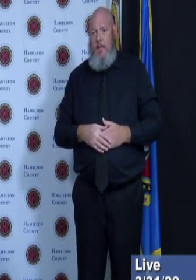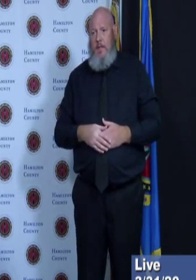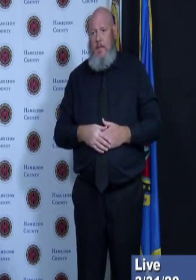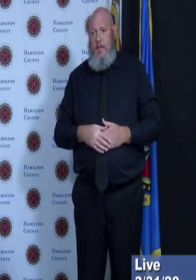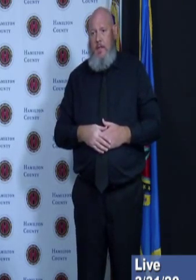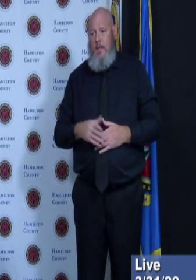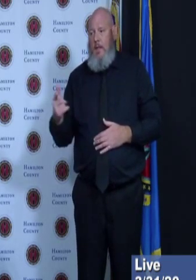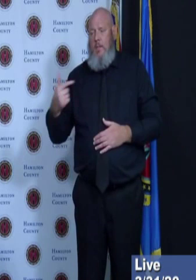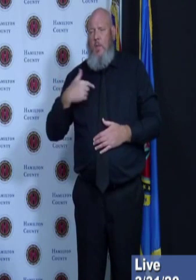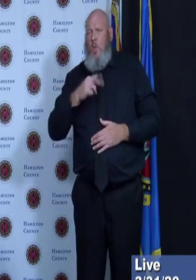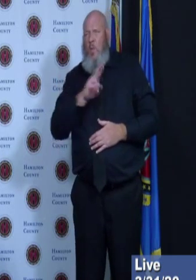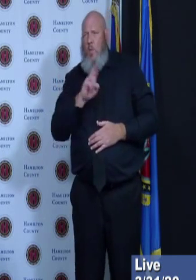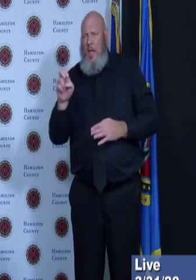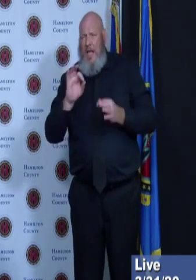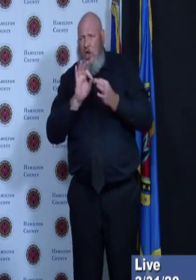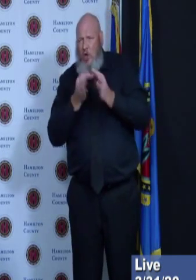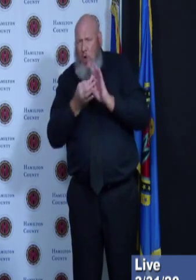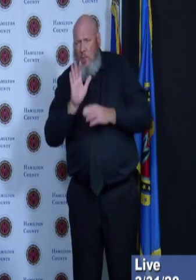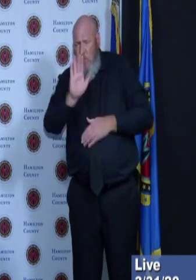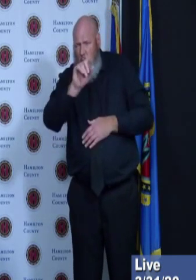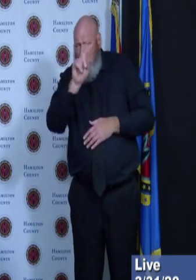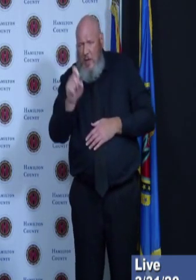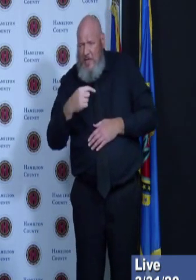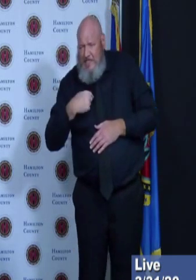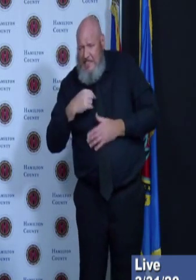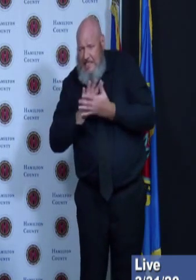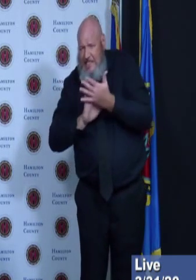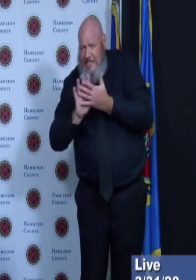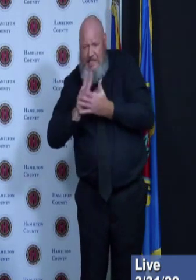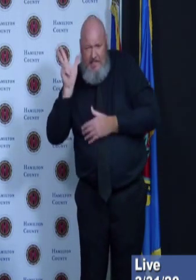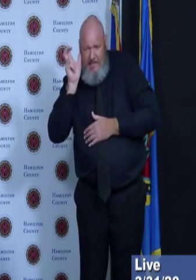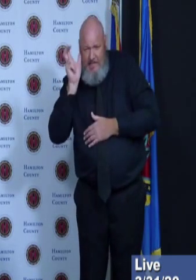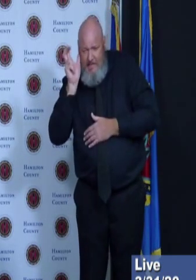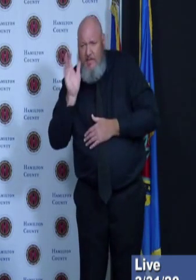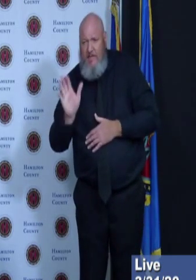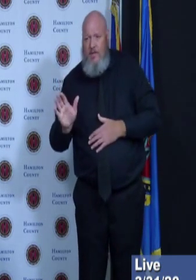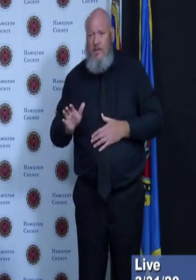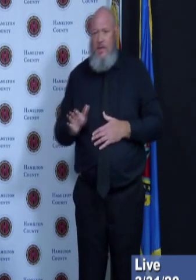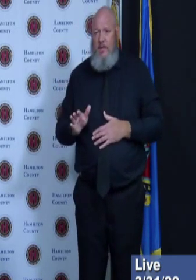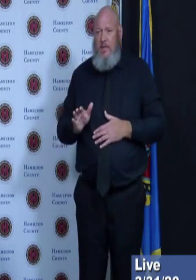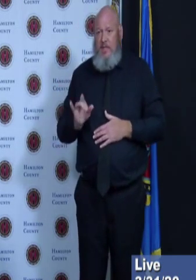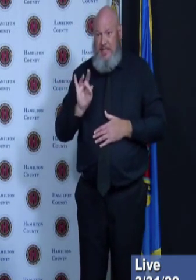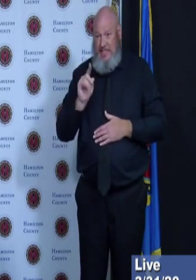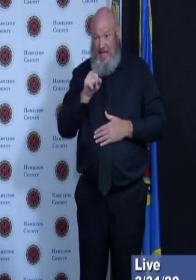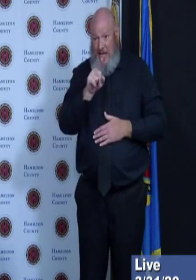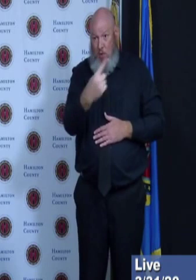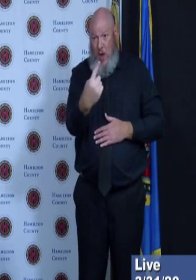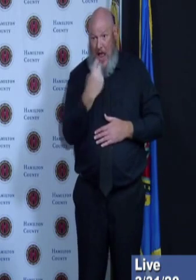so I believe your question is as we go through this and we do see a number of